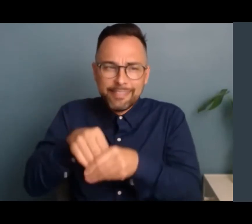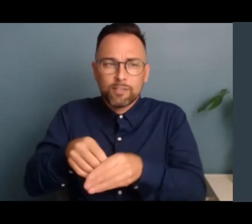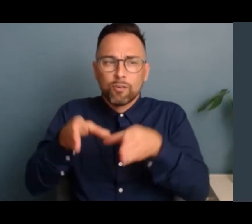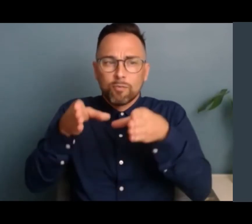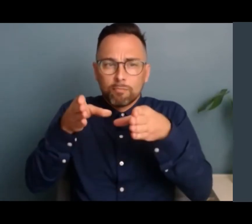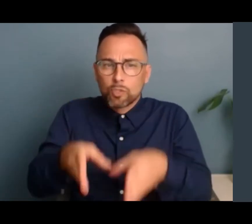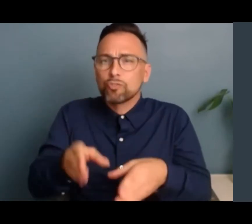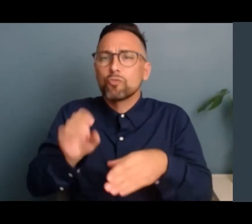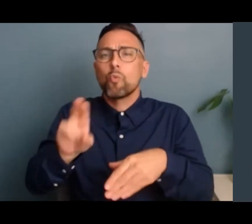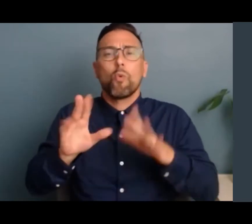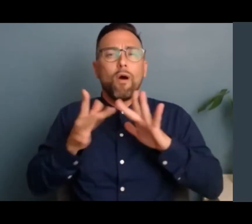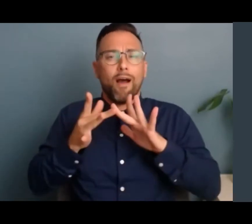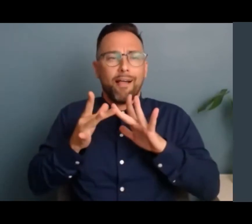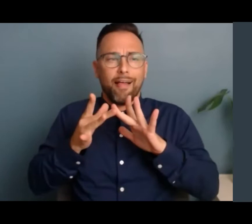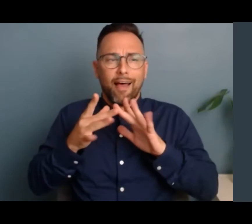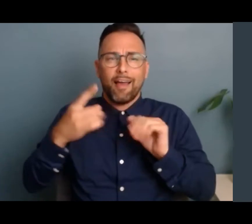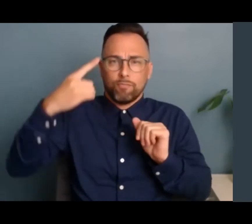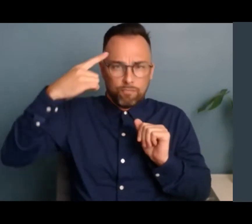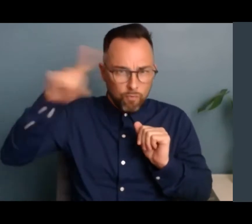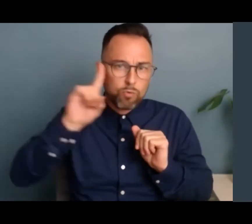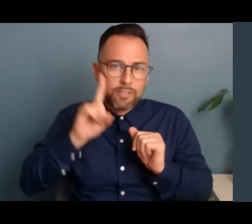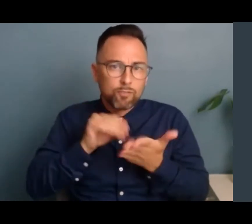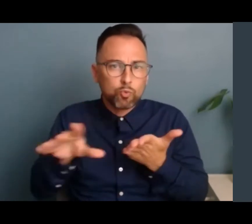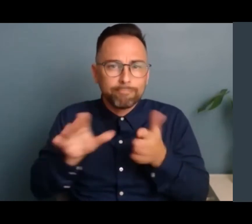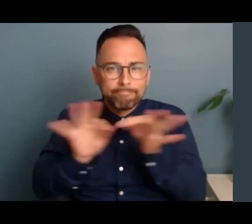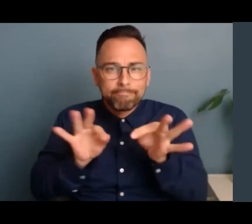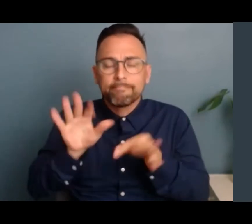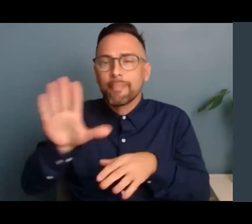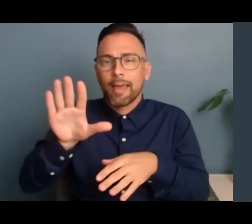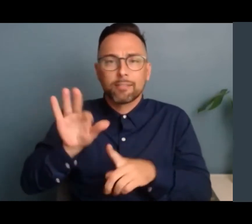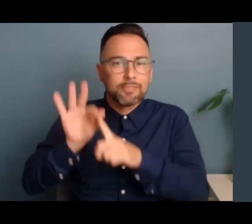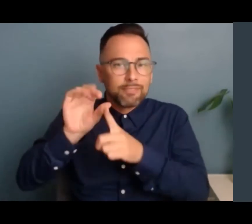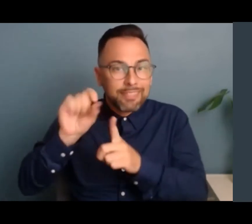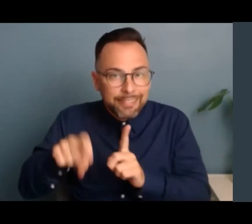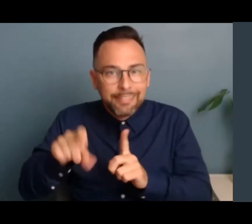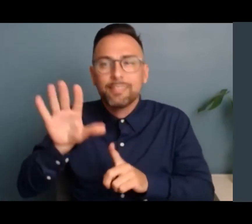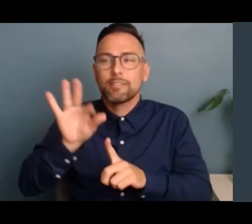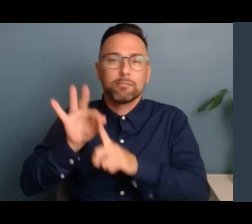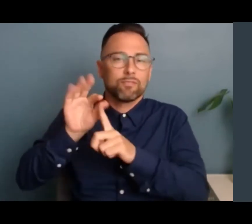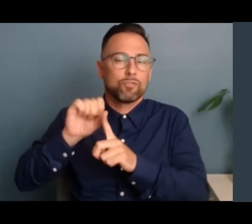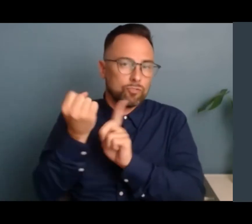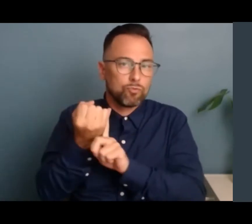And that was only 14% that responded showing up on-site to be able to respond